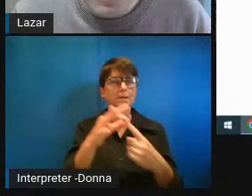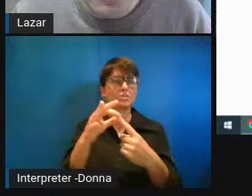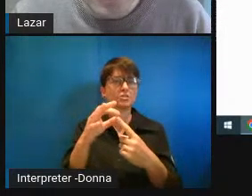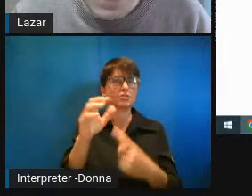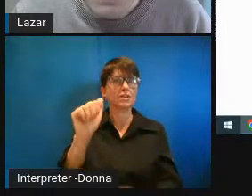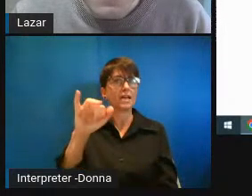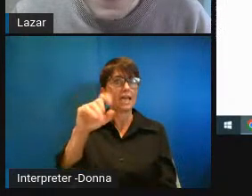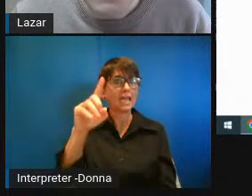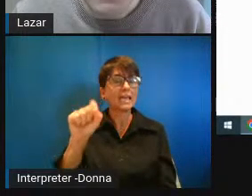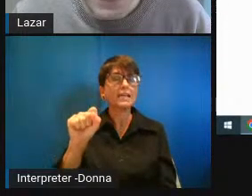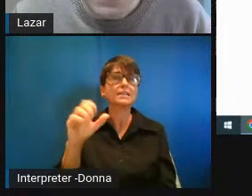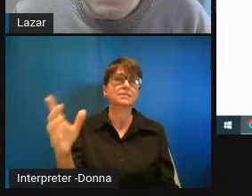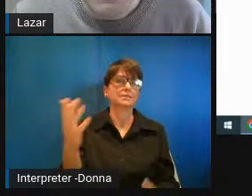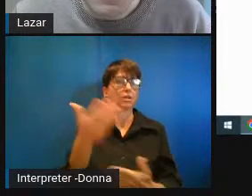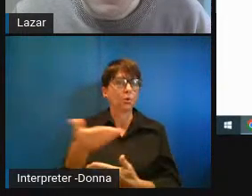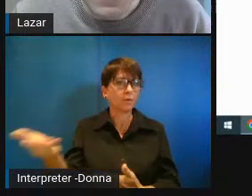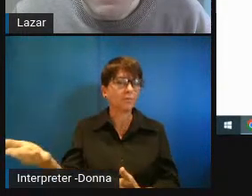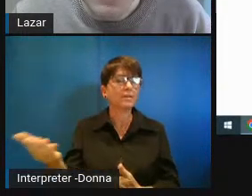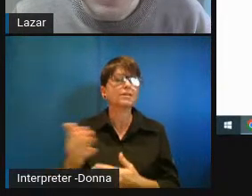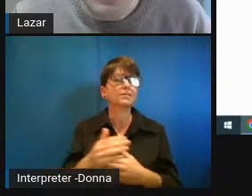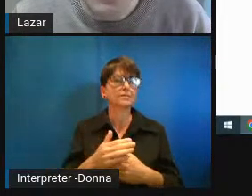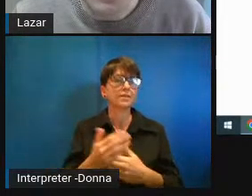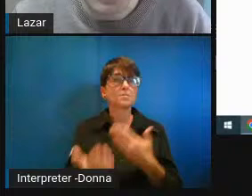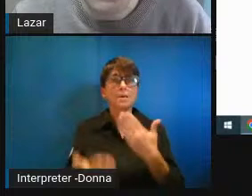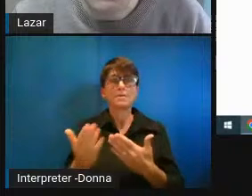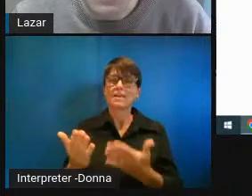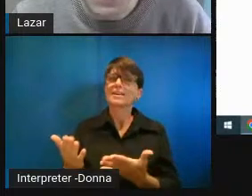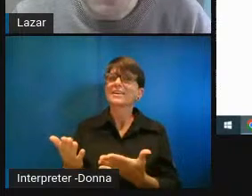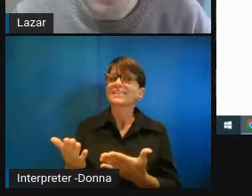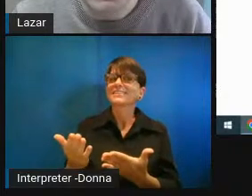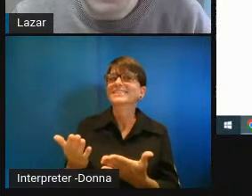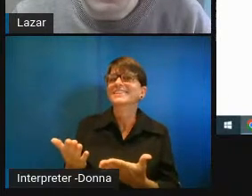design store for the blind they sell special aids and equipment.